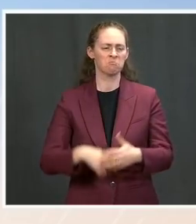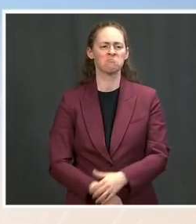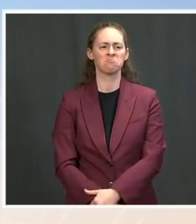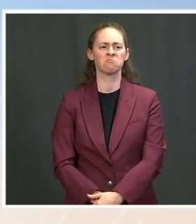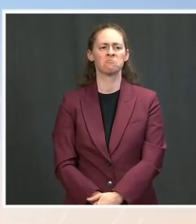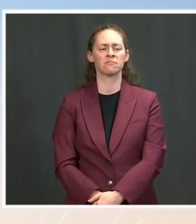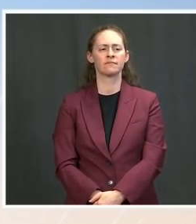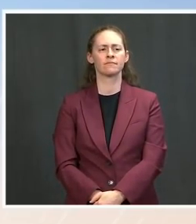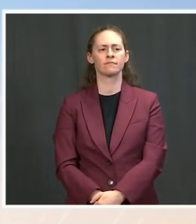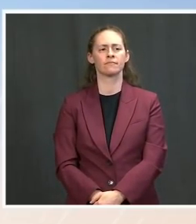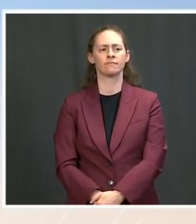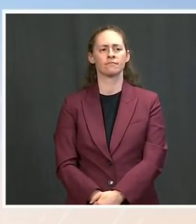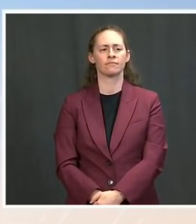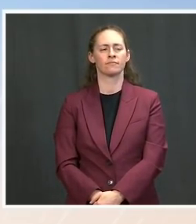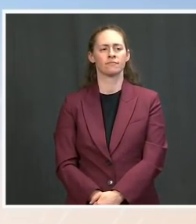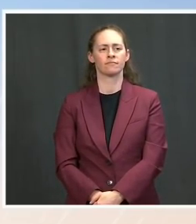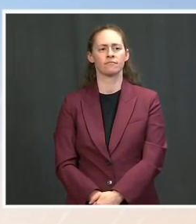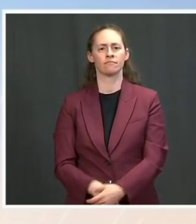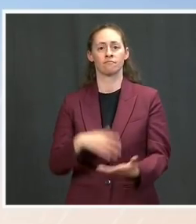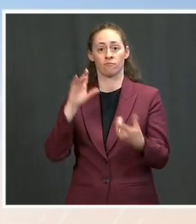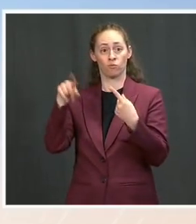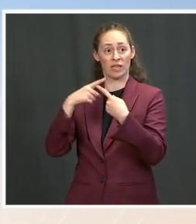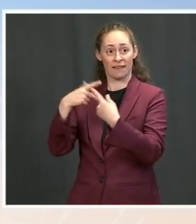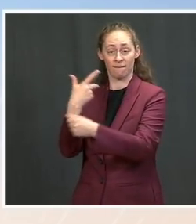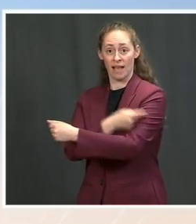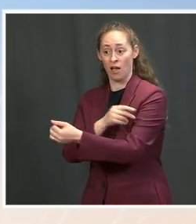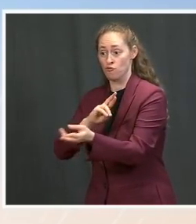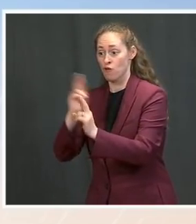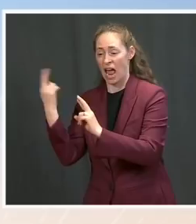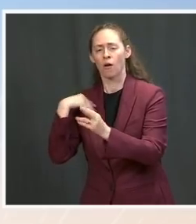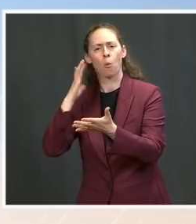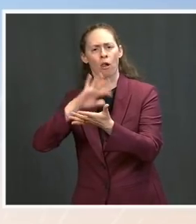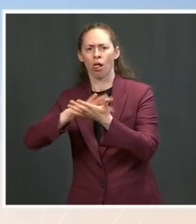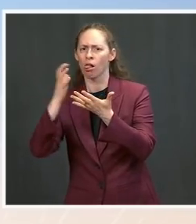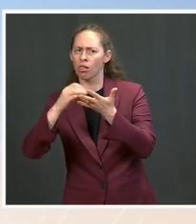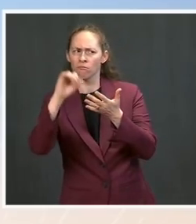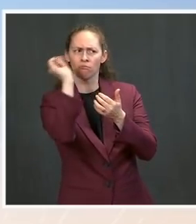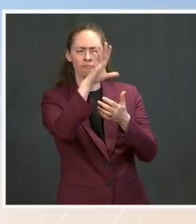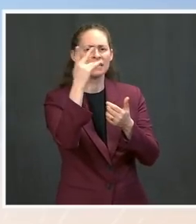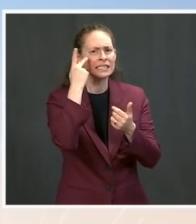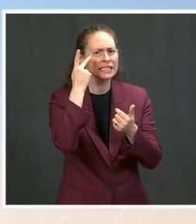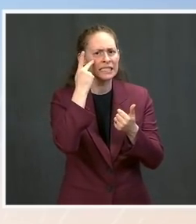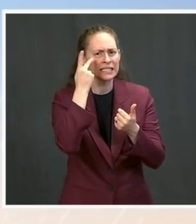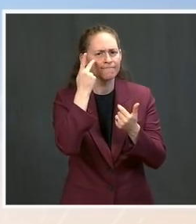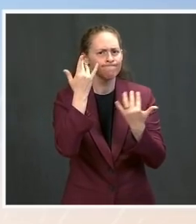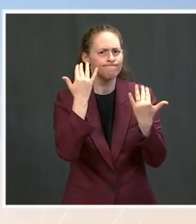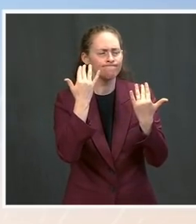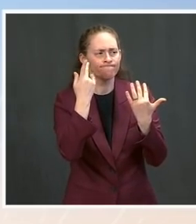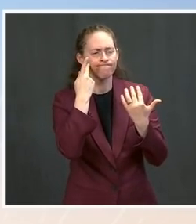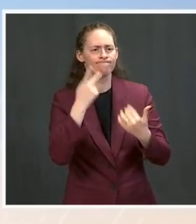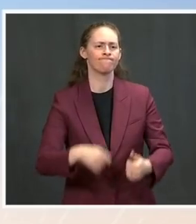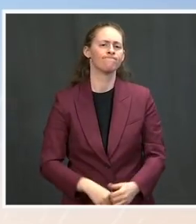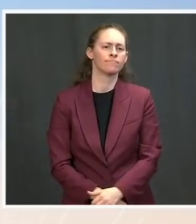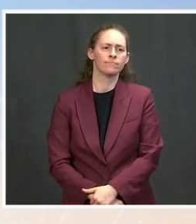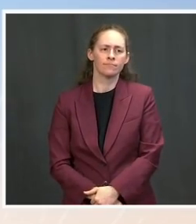The Press: Thank you. Ms. Psaki: Okay, go ahead. The Press: Thank you. You mentioned Secretary Yellen is coming on Friday. She said in remarks published today that,